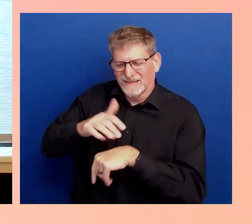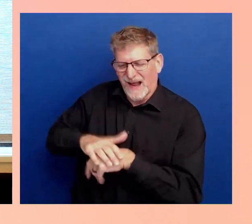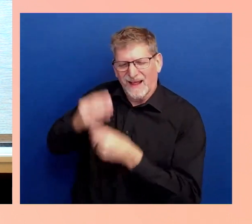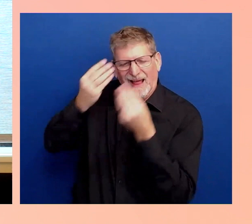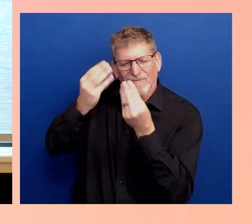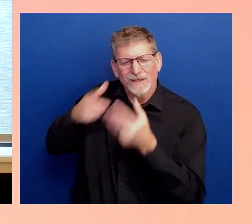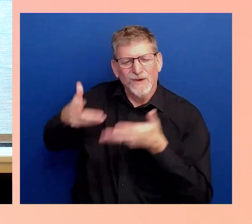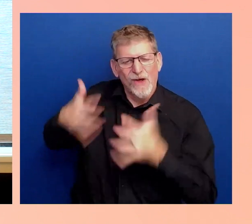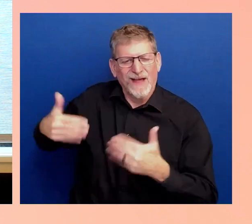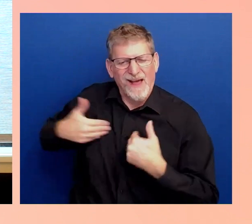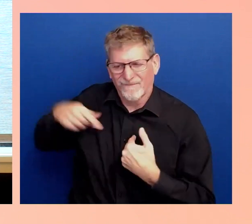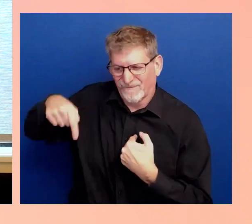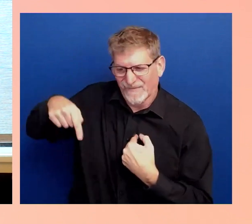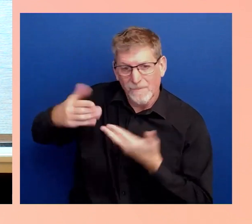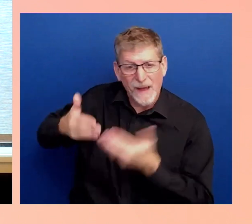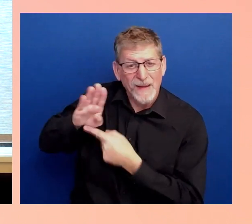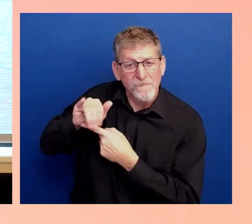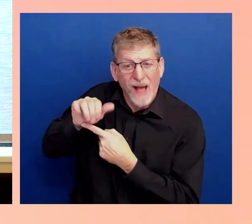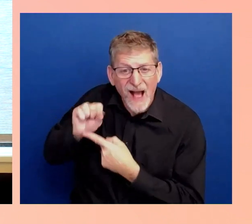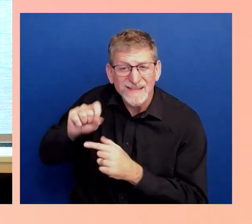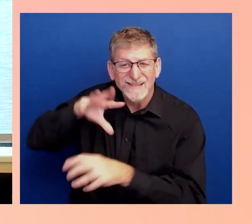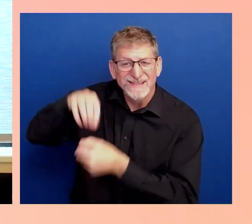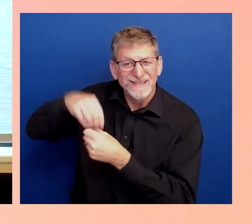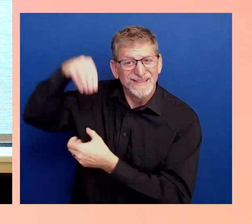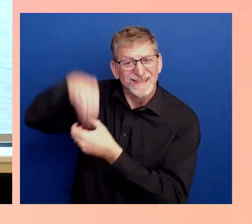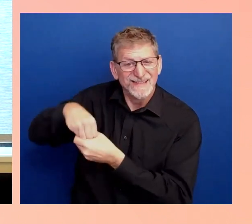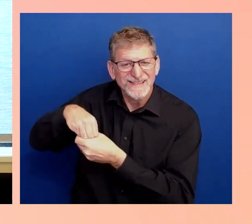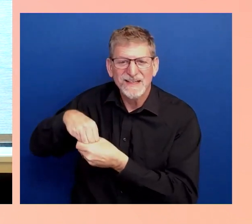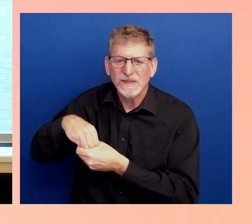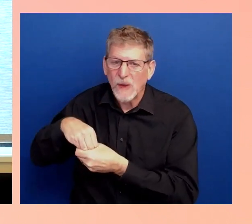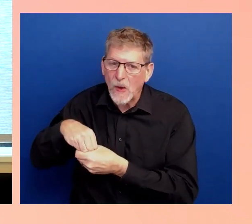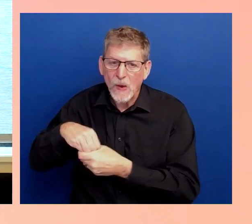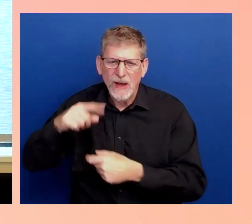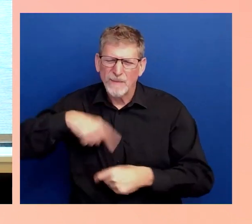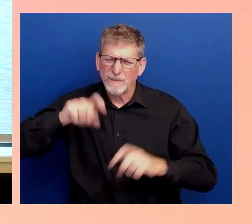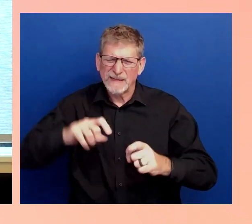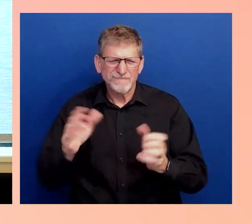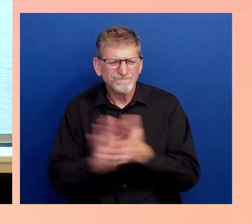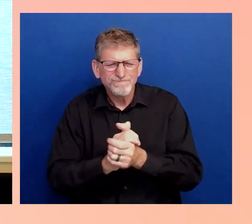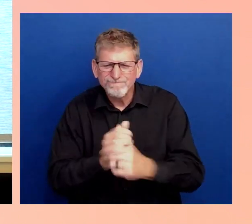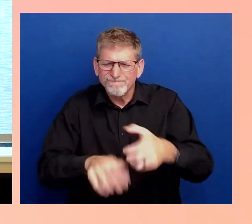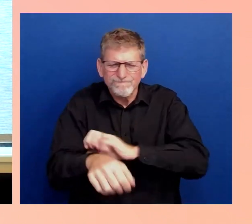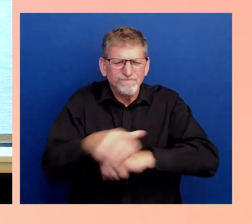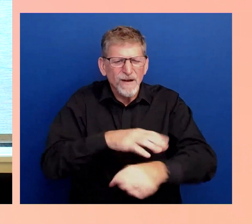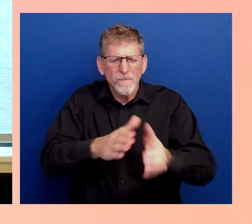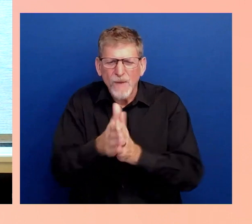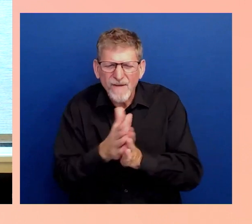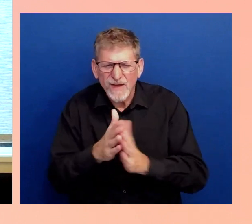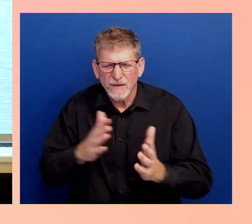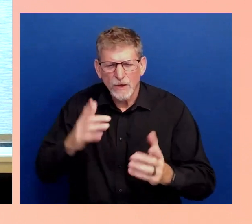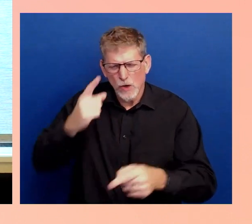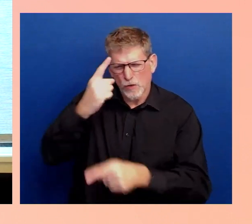we start with the right ideas about building things that are equitable for